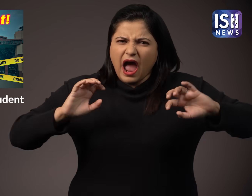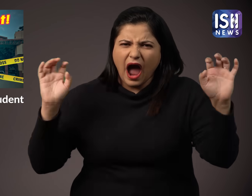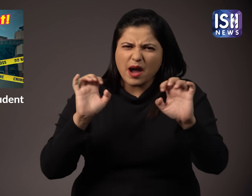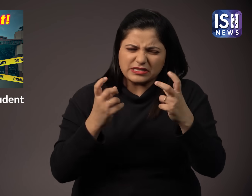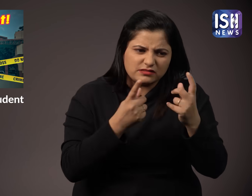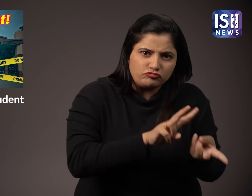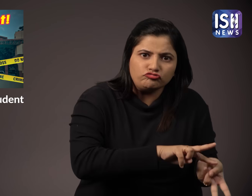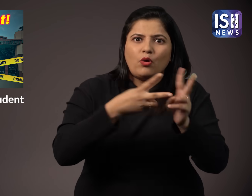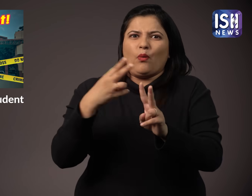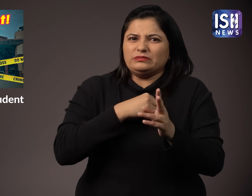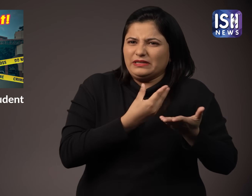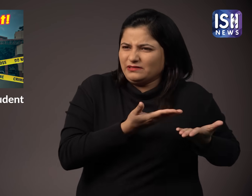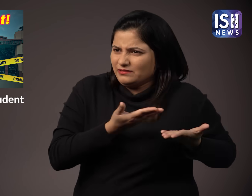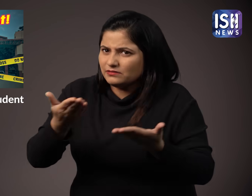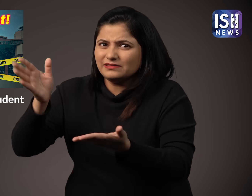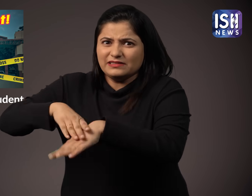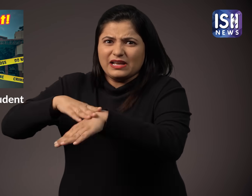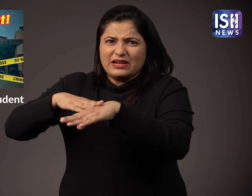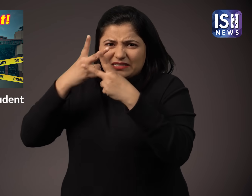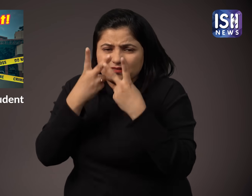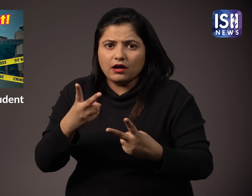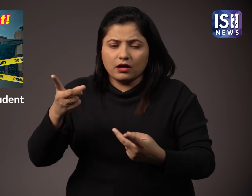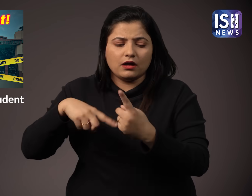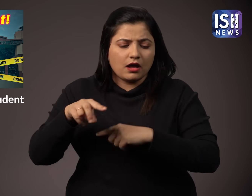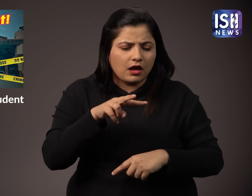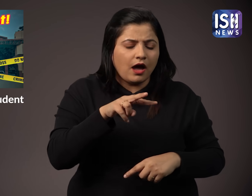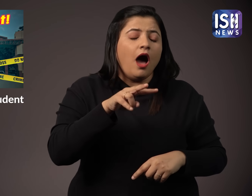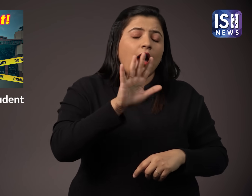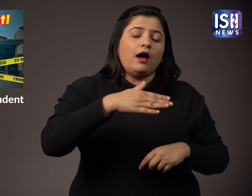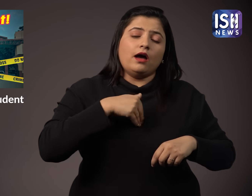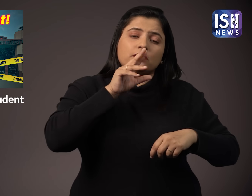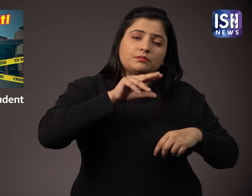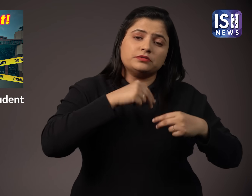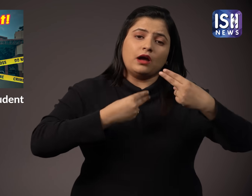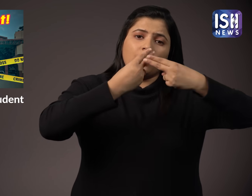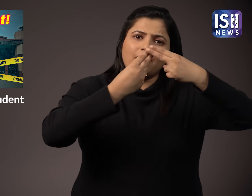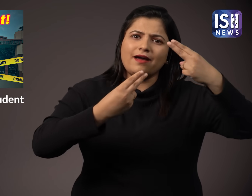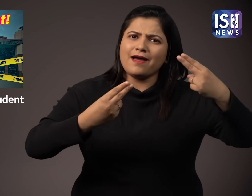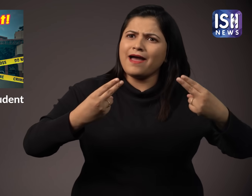They had to transfer him to the emergency ward. Instead of treating, doctors began lecturing Akhil and his friends.